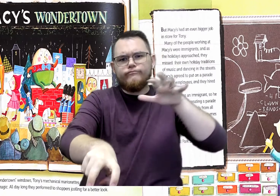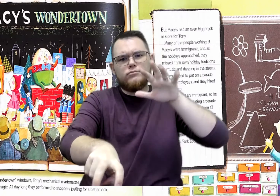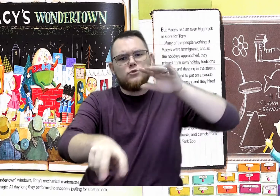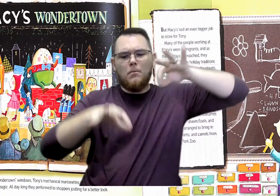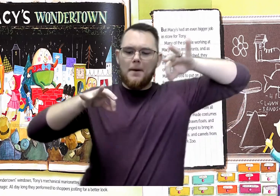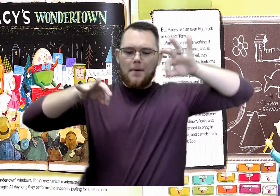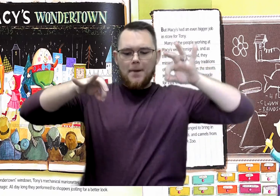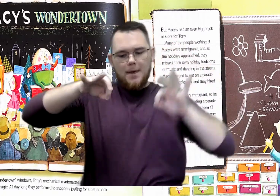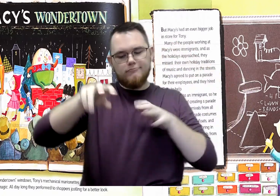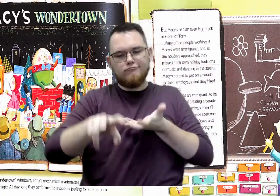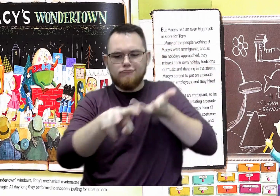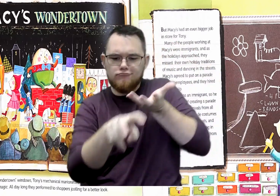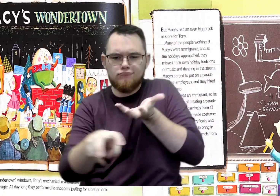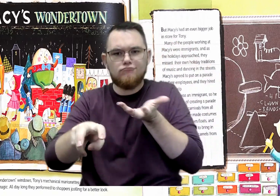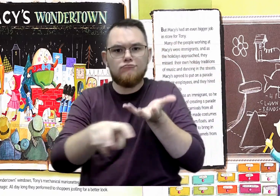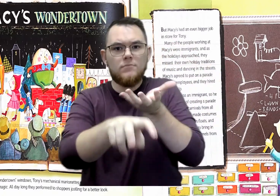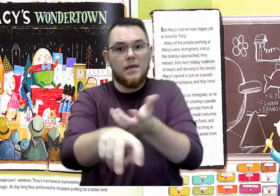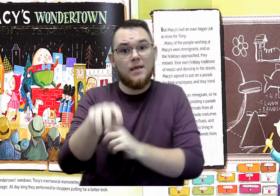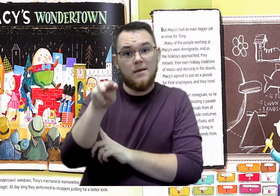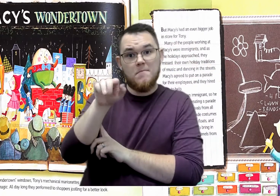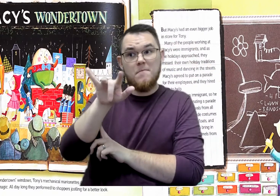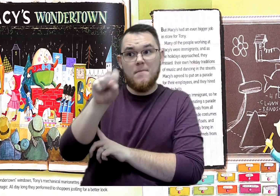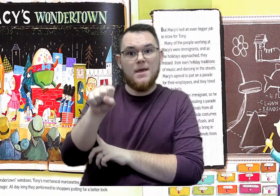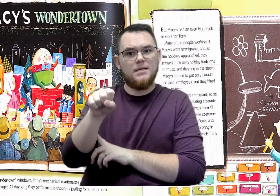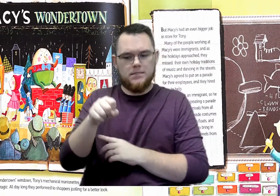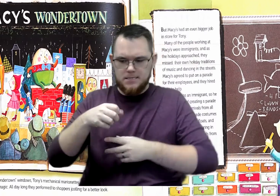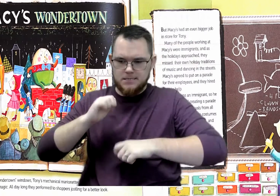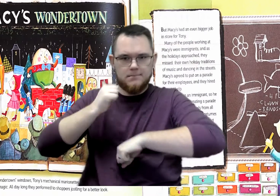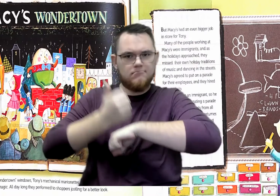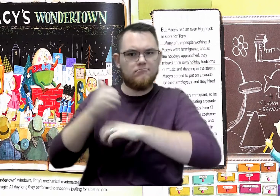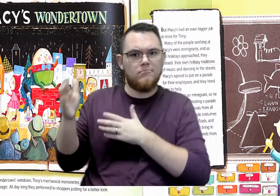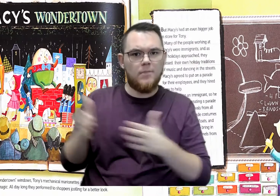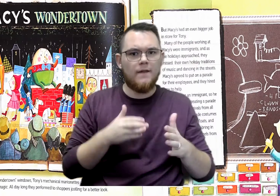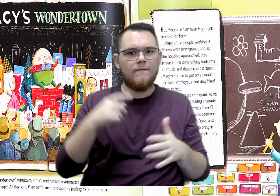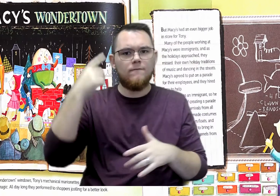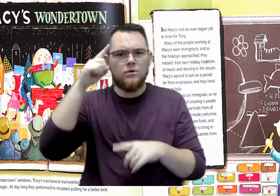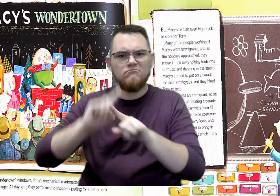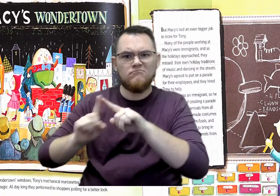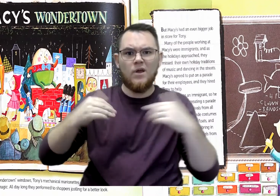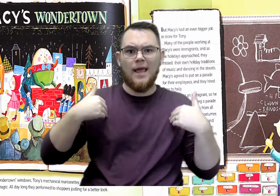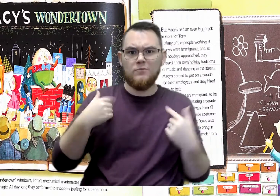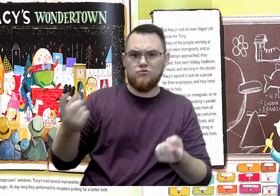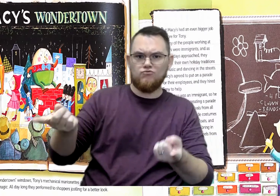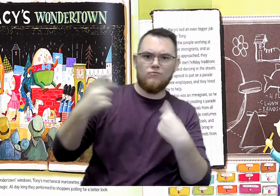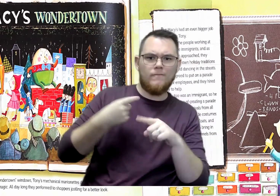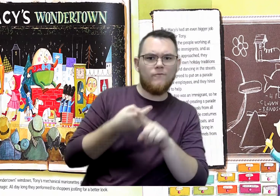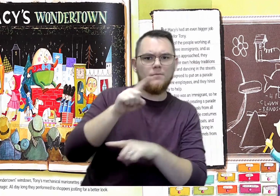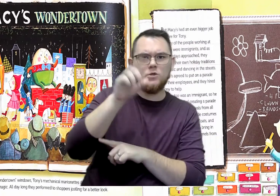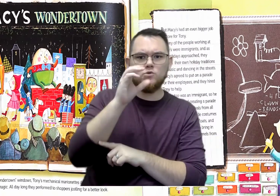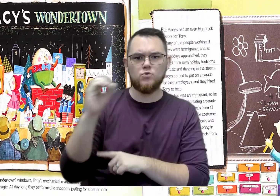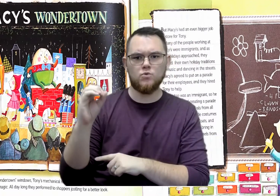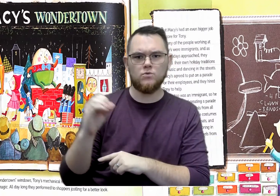elephants, and camels from the Central Park Zoo.